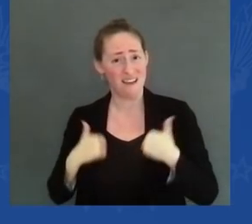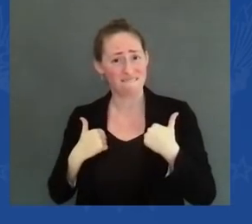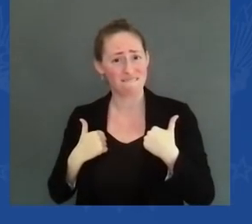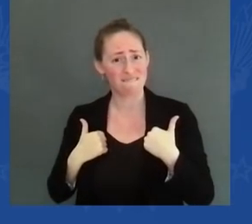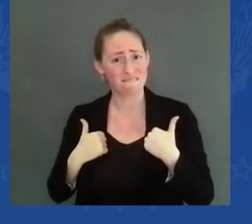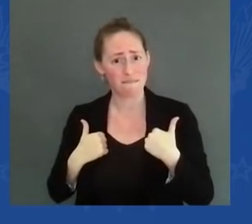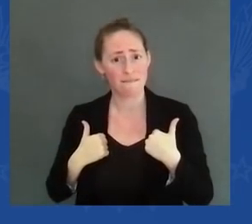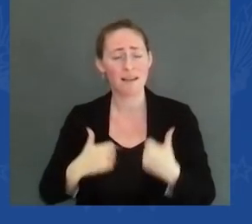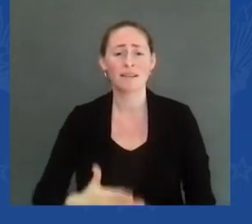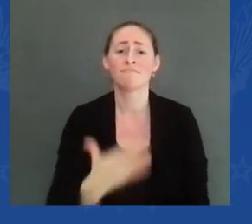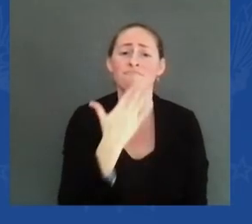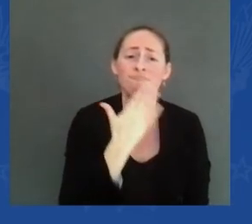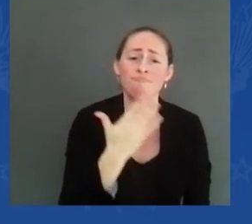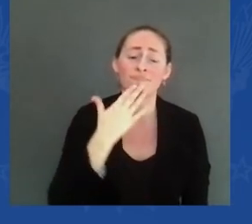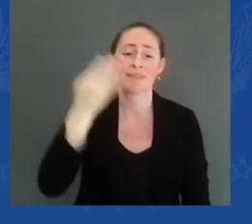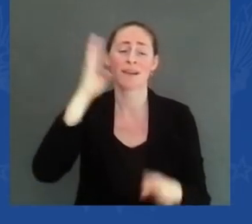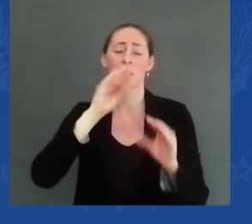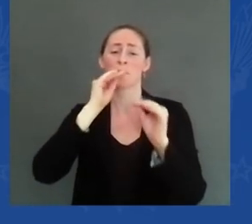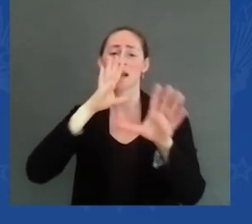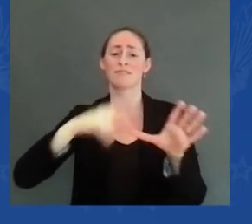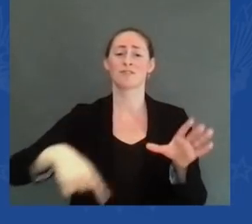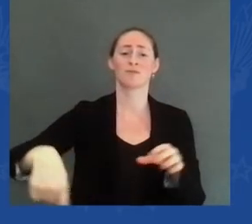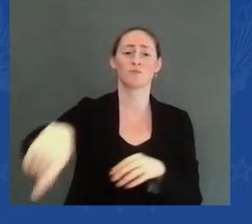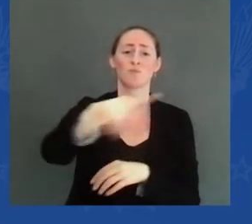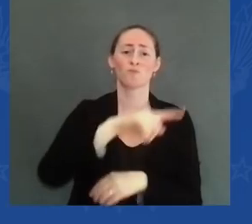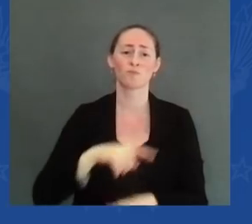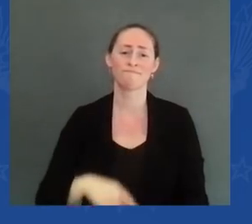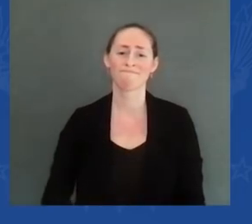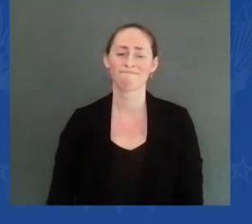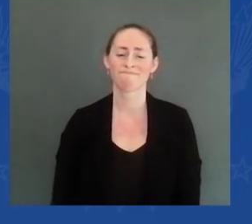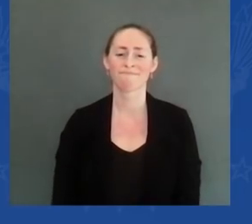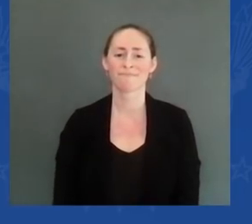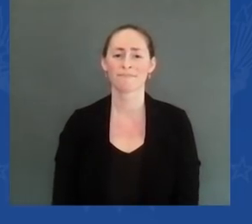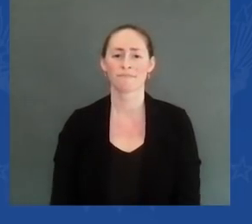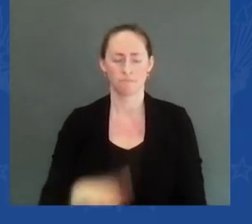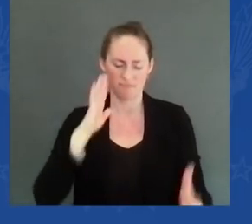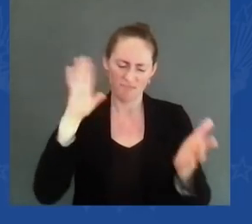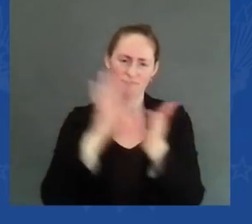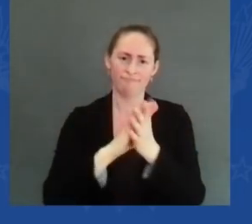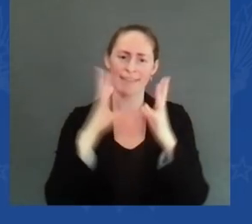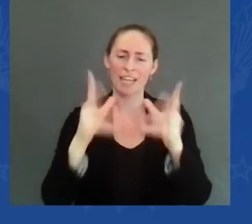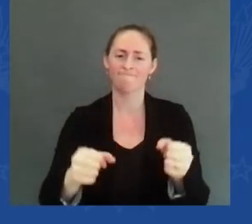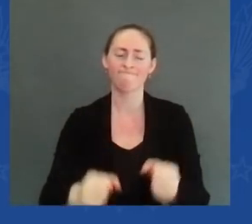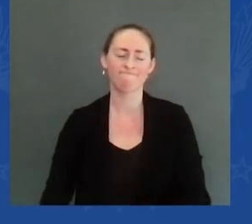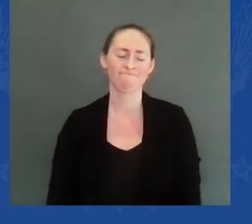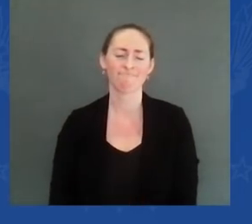Senator Schumer: Mr. President, look at that nice kid with the American Flag. Say hello. The President: How are you, pal?